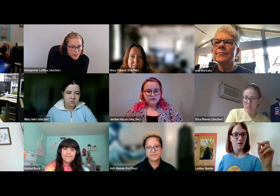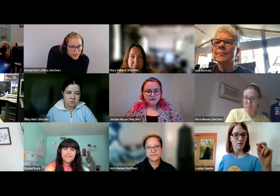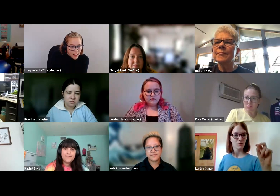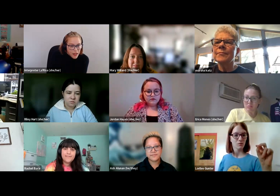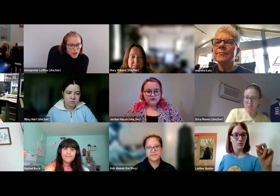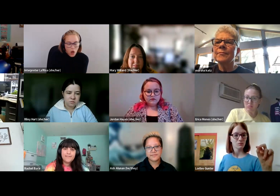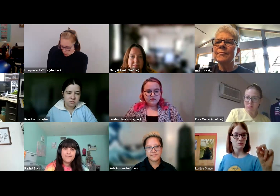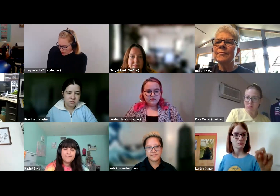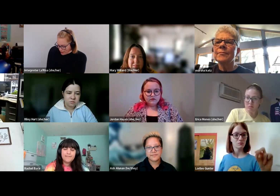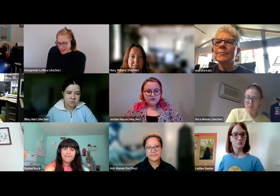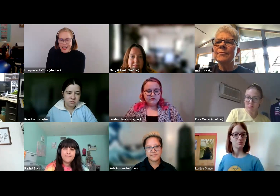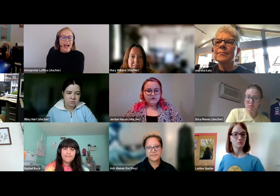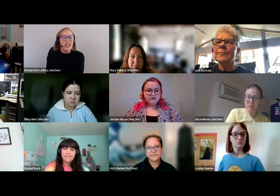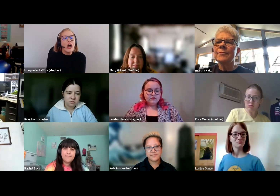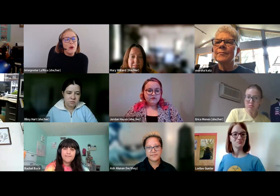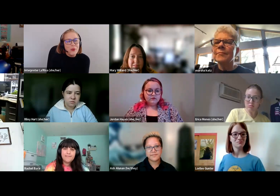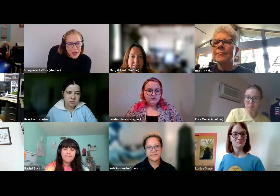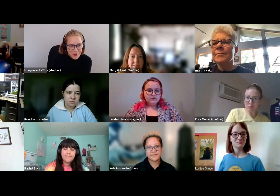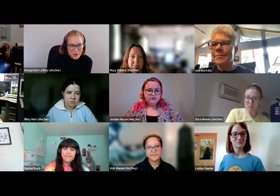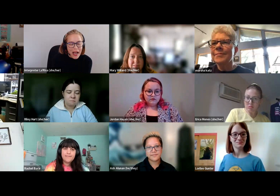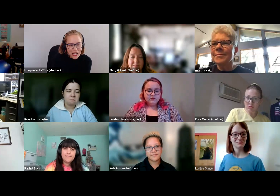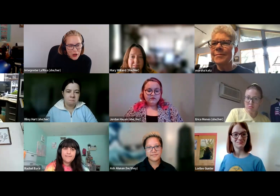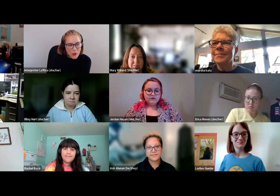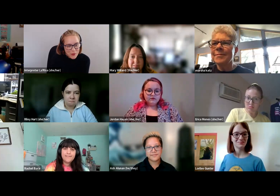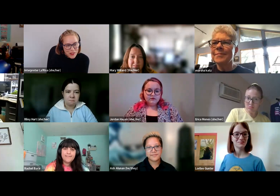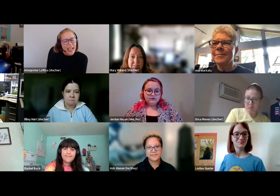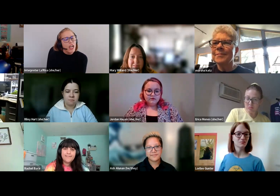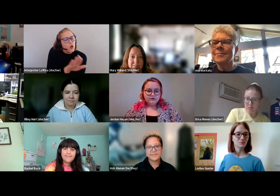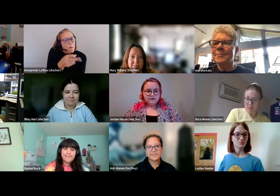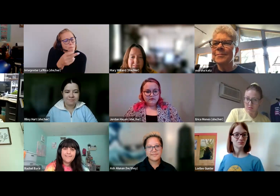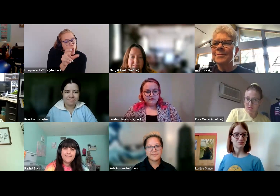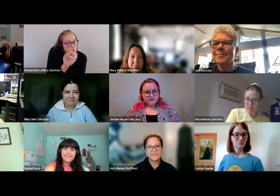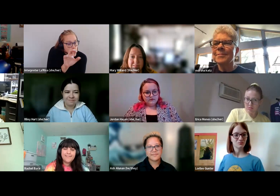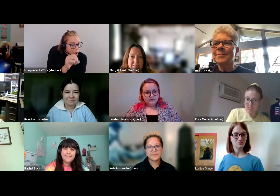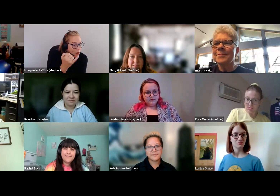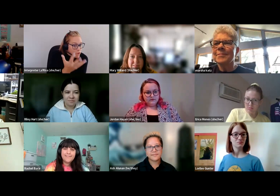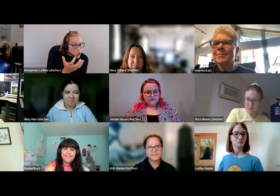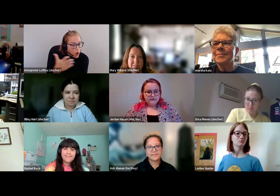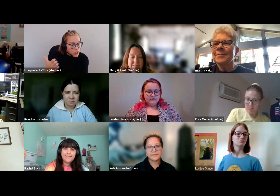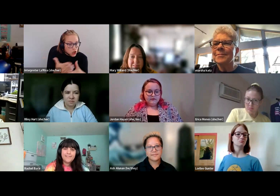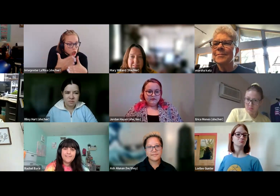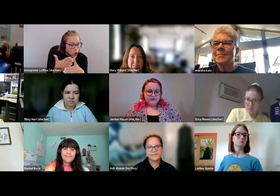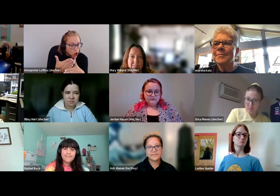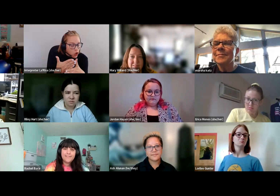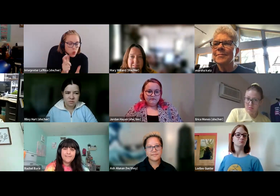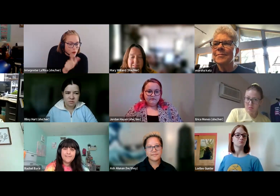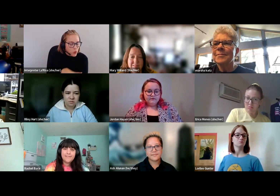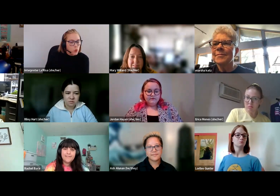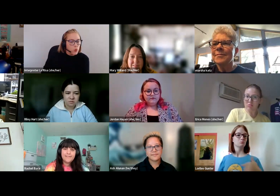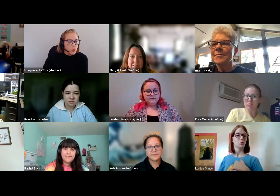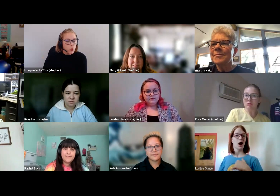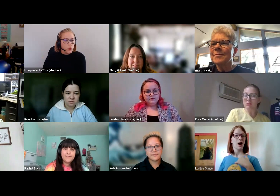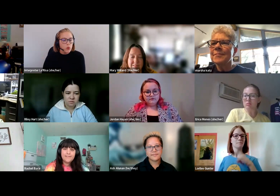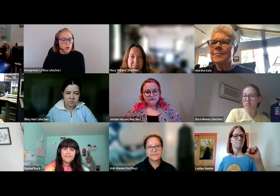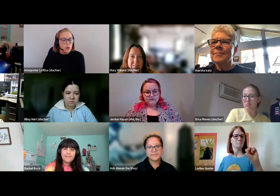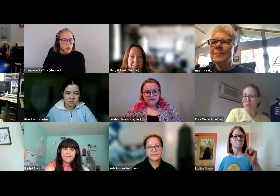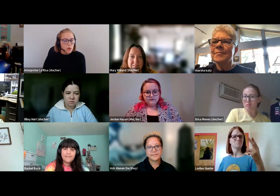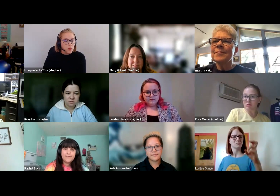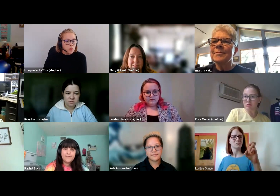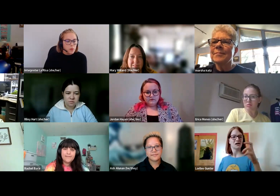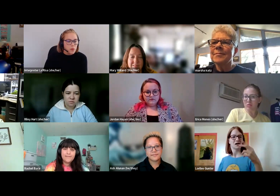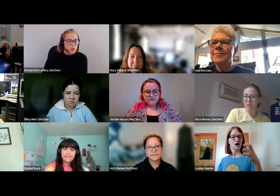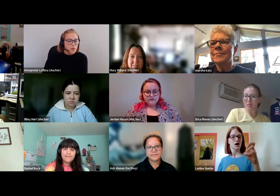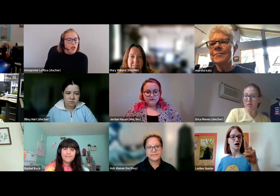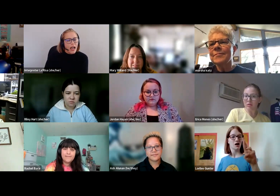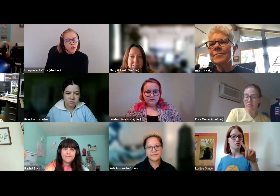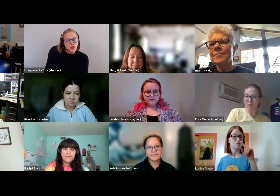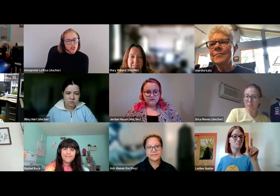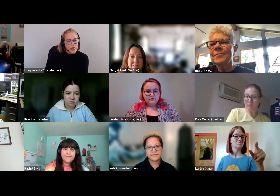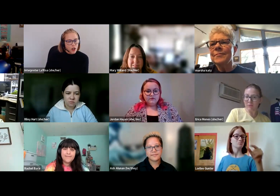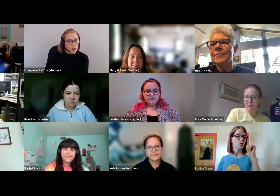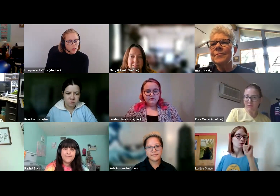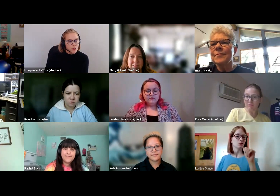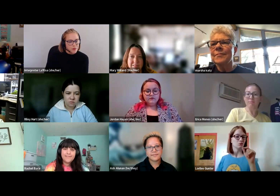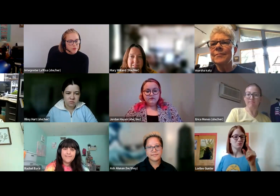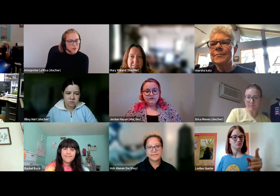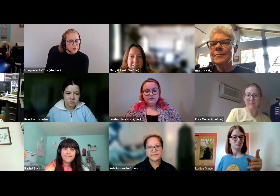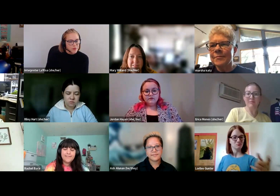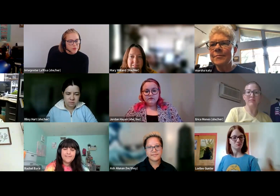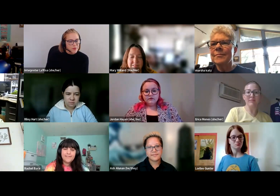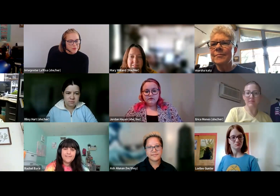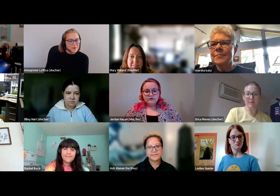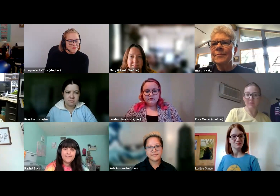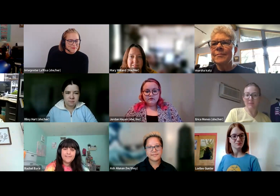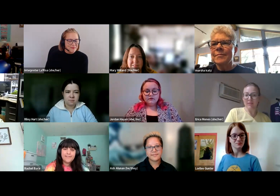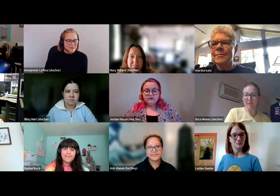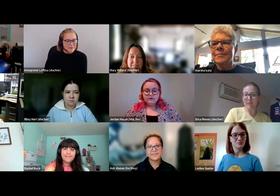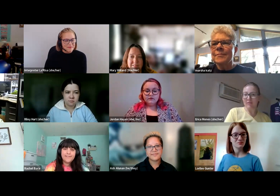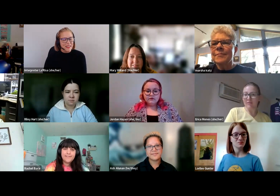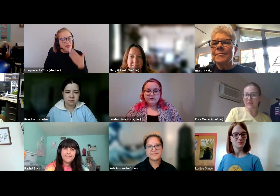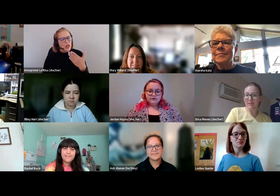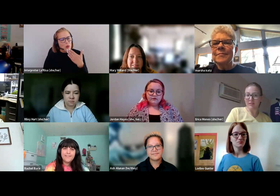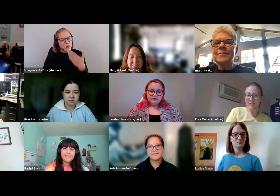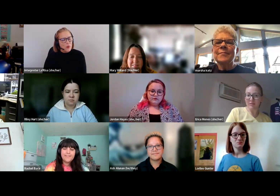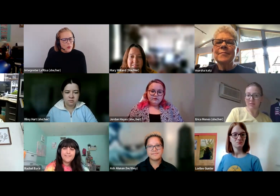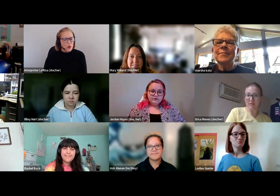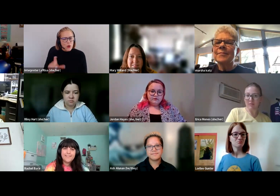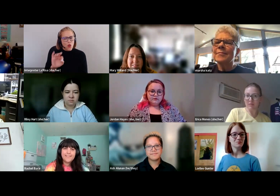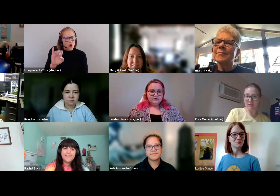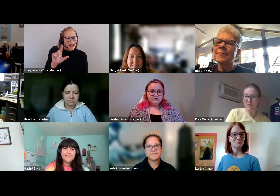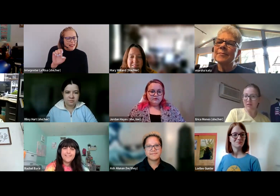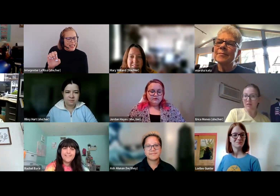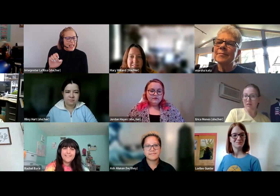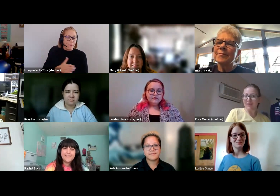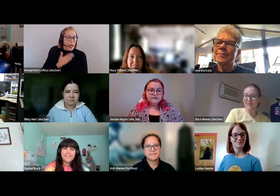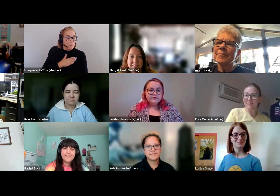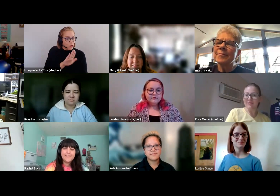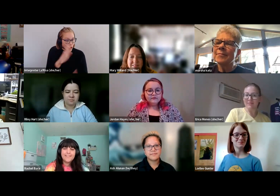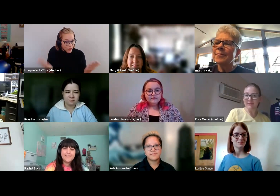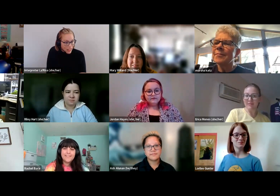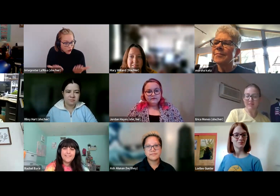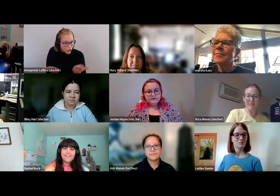to, you can share your pronouns.